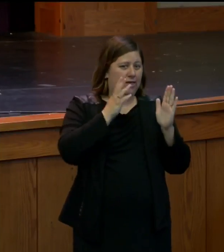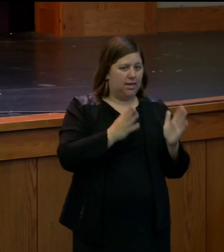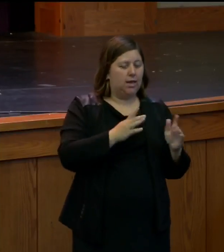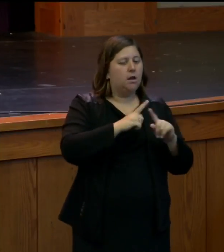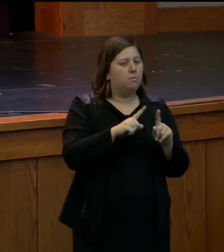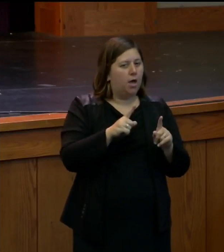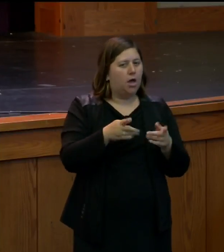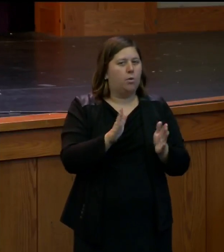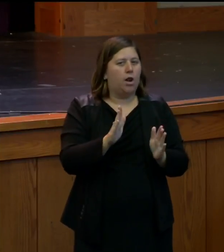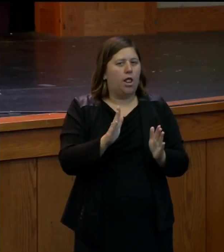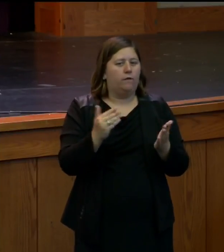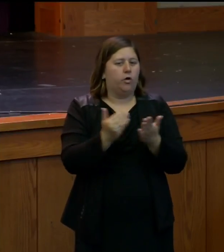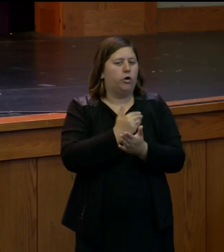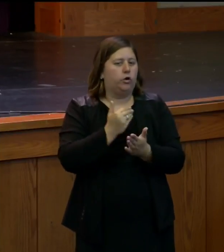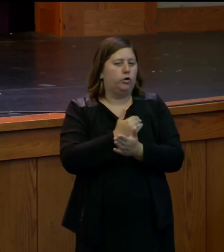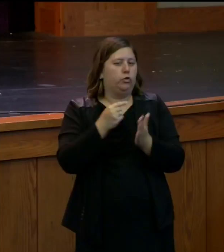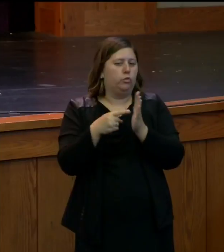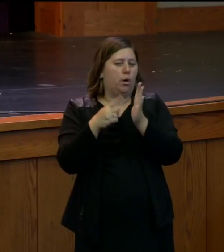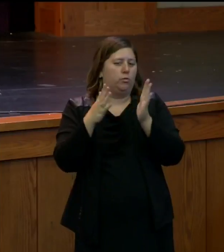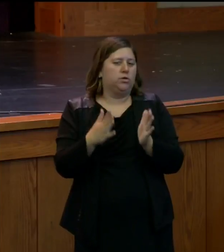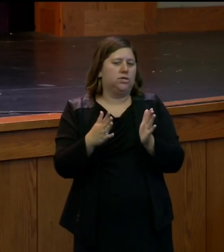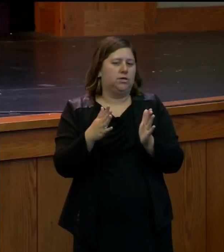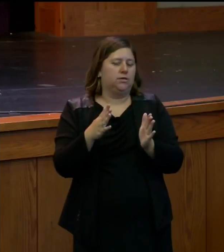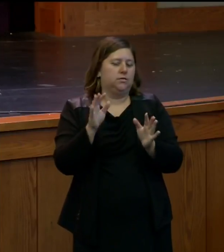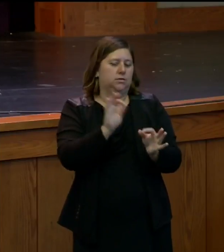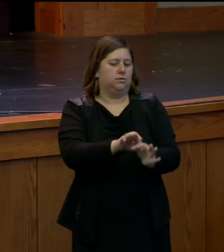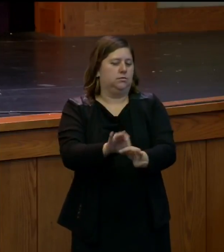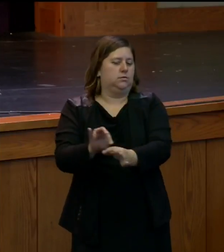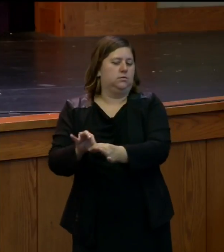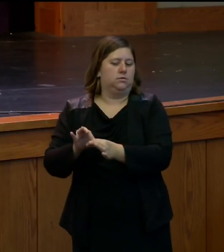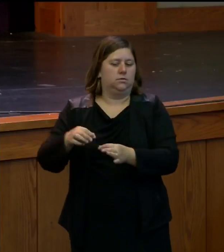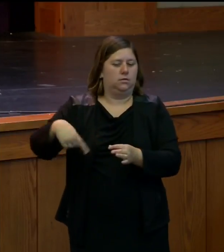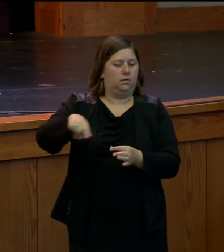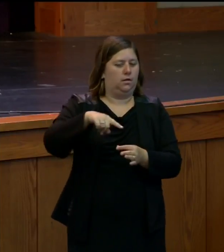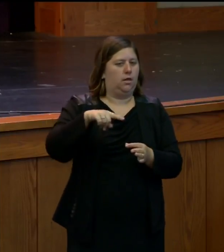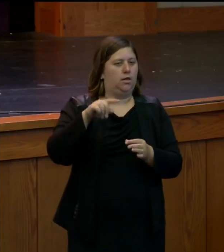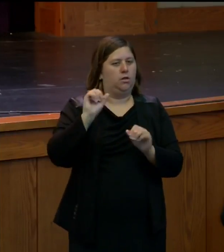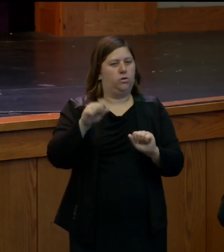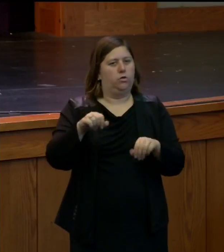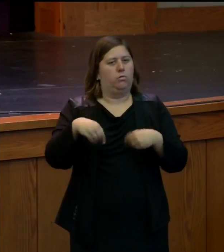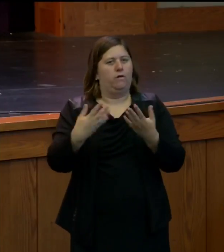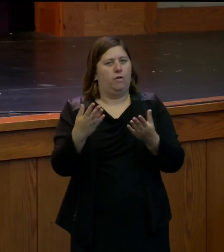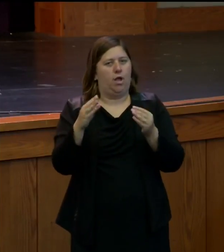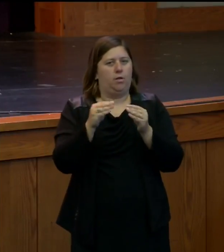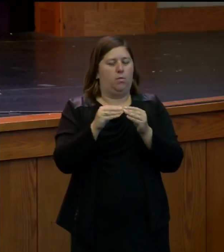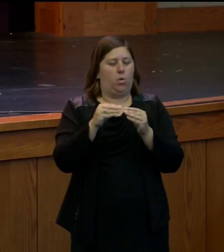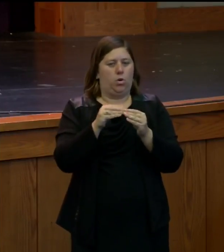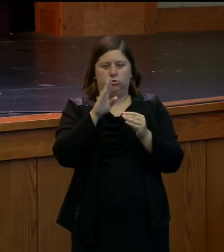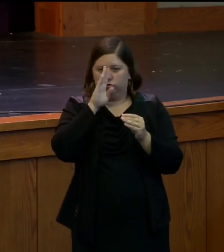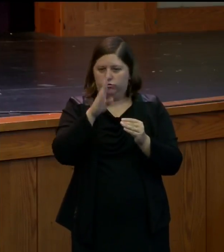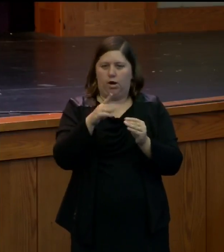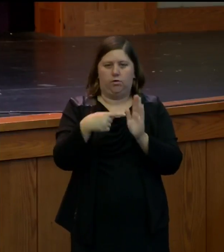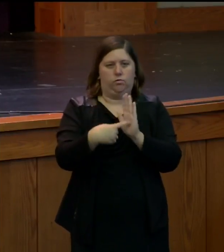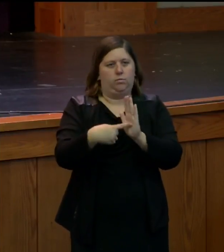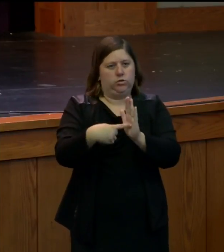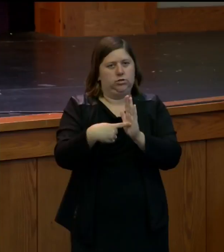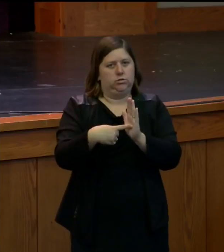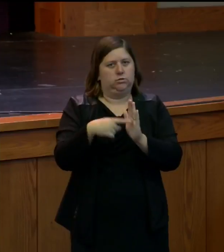REPRESENTATIVES IN A LOWER HOUSE THAT WOULD BE IN A POSITION TO PROVIDE MORE DIRECT REPRESENTATION TO THEIR